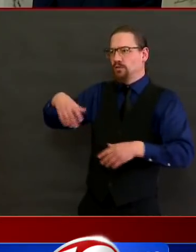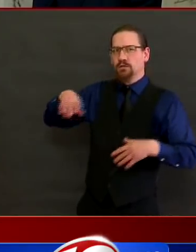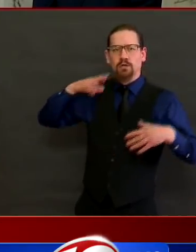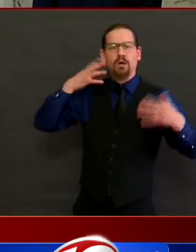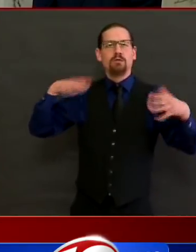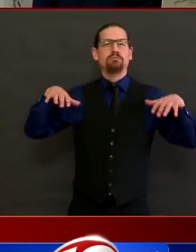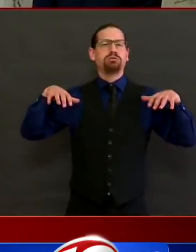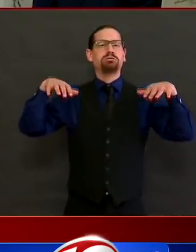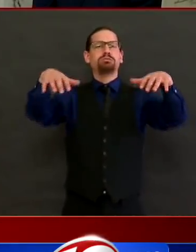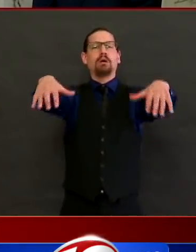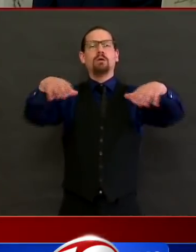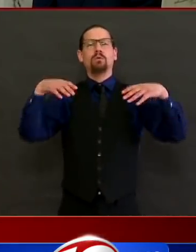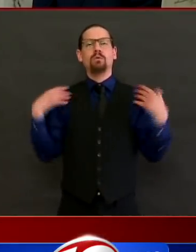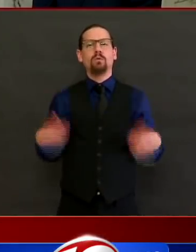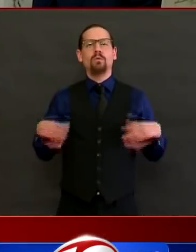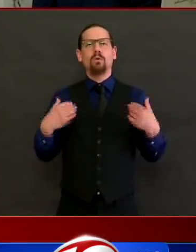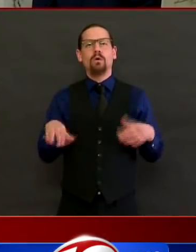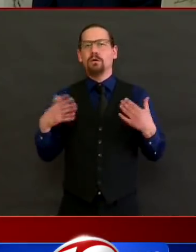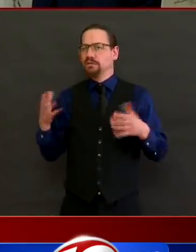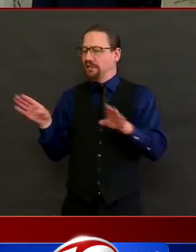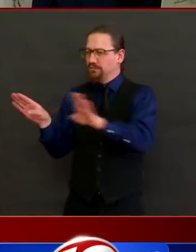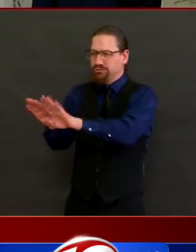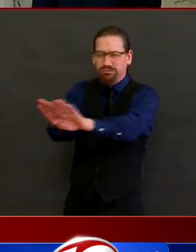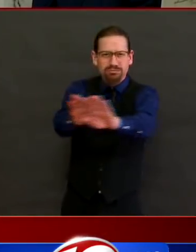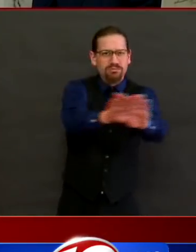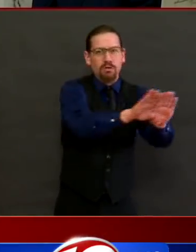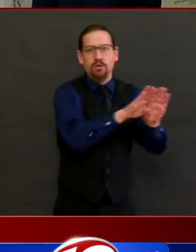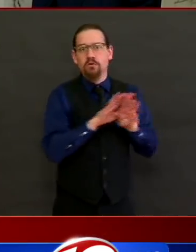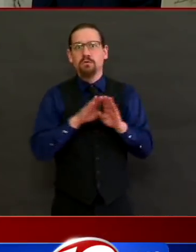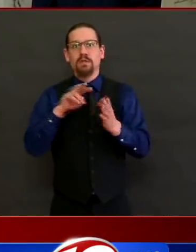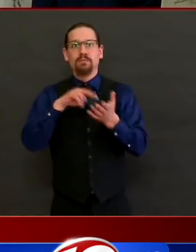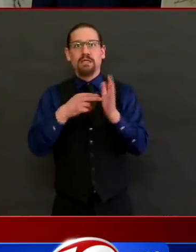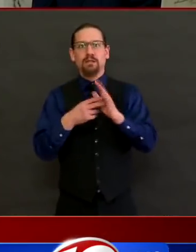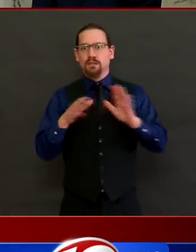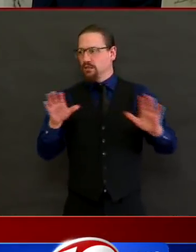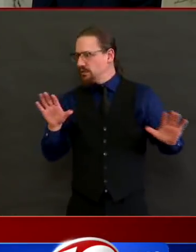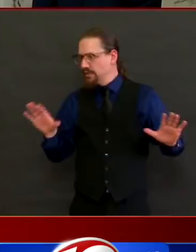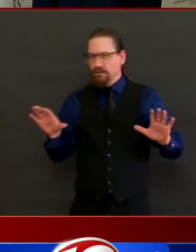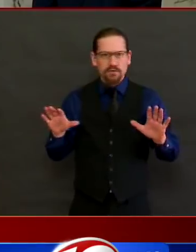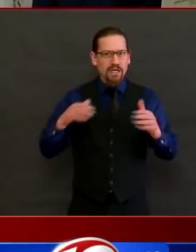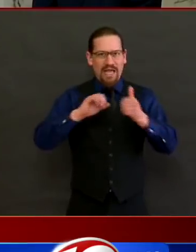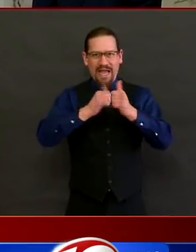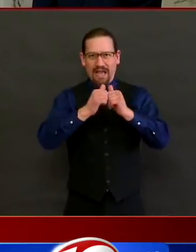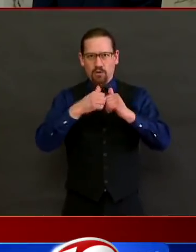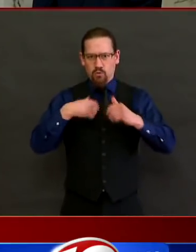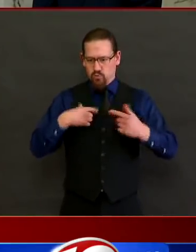IT IS VERY, VERY DIFFICULT FOR PEOPLE TO WORK IF SCHOOLS ARE CLOSED, PARTICULARLY FOR YOUNG CHILDREN, AND THEY DO NOT HAVE